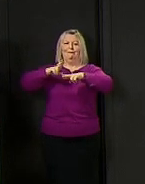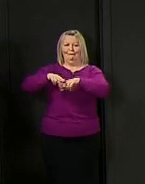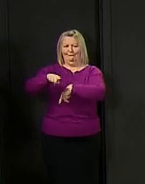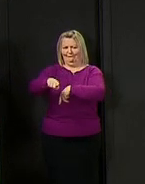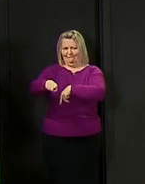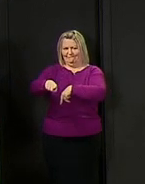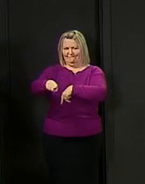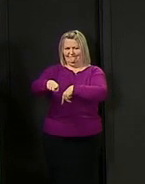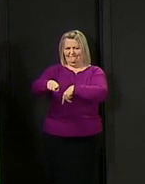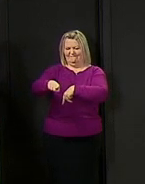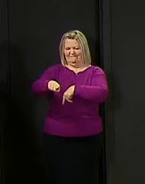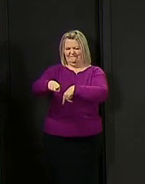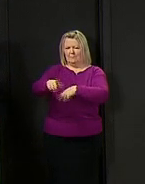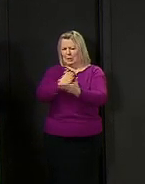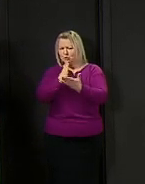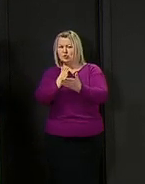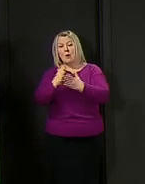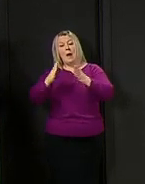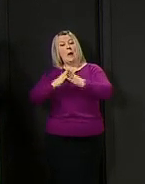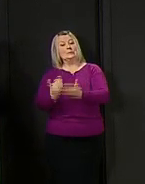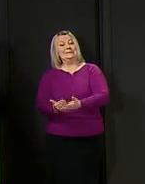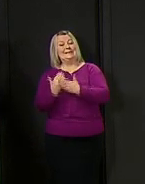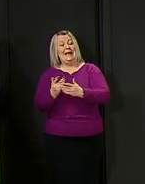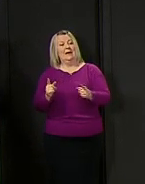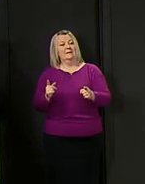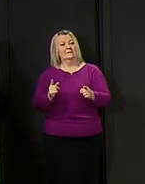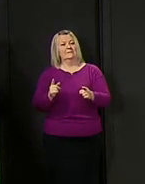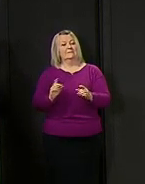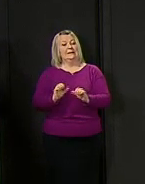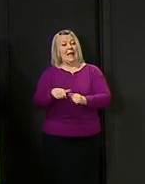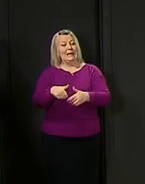to secure the property. We then heard the next day that this wasn't true, she clarified